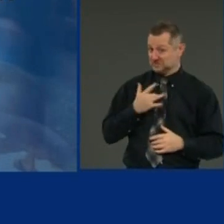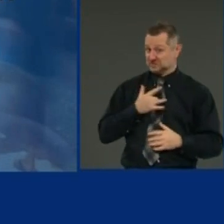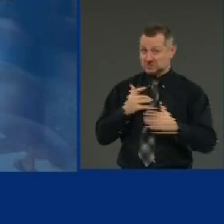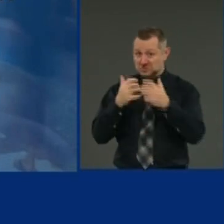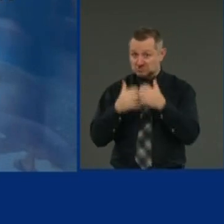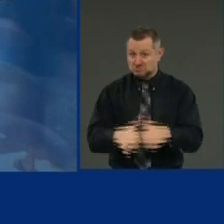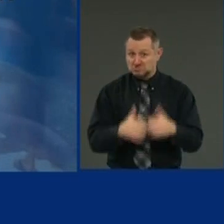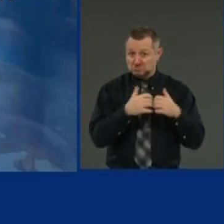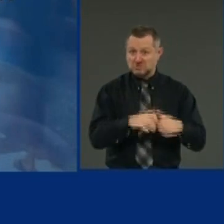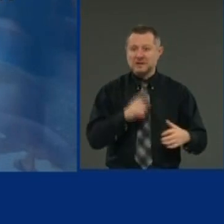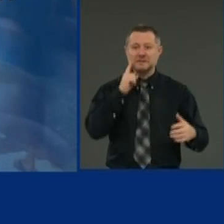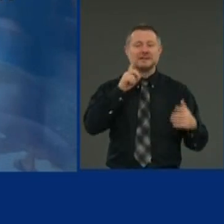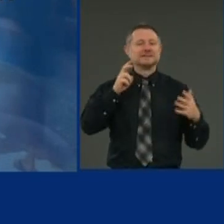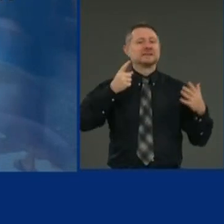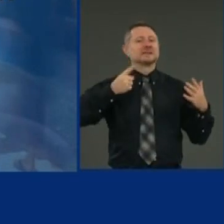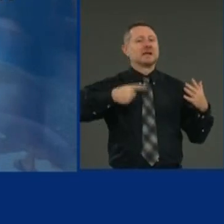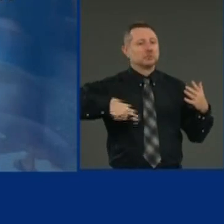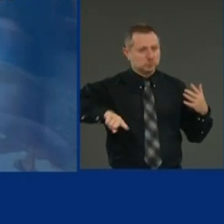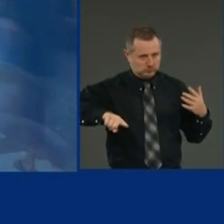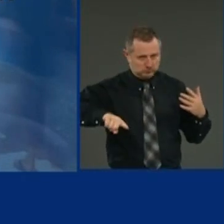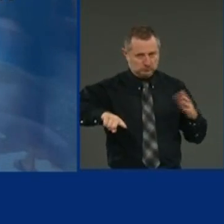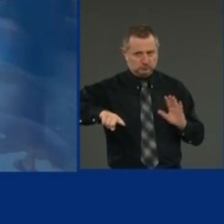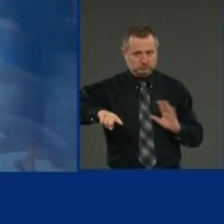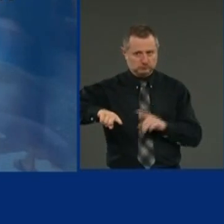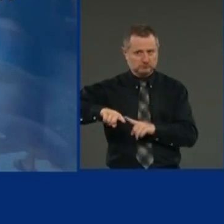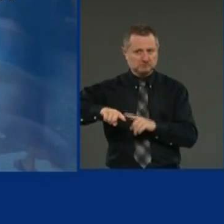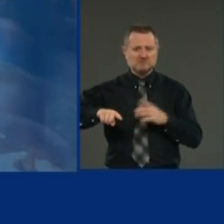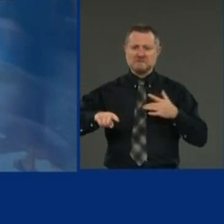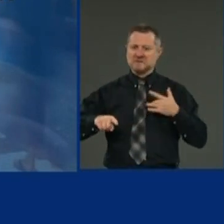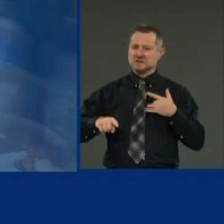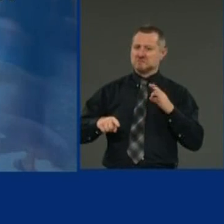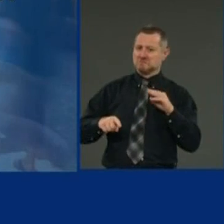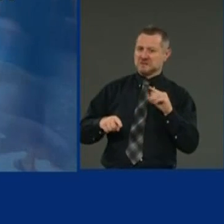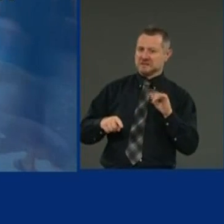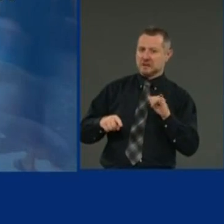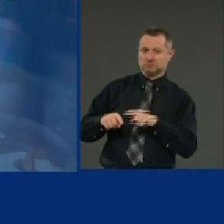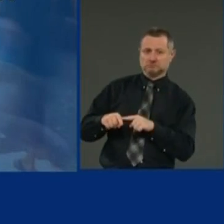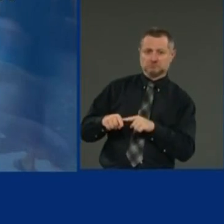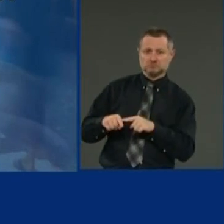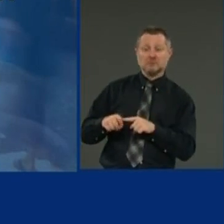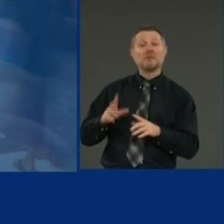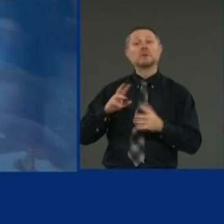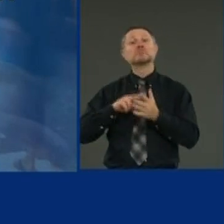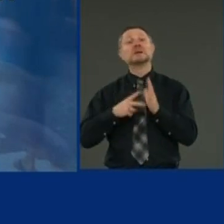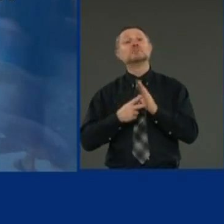THE MTA PREPARATIONS FOR REOPENING, BUT WE THINK ALL OF